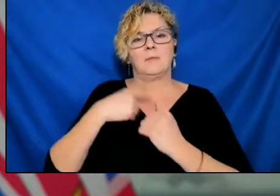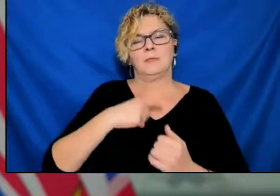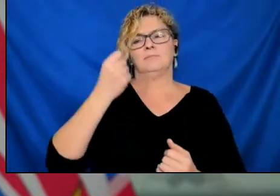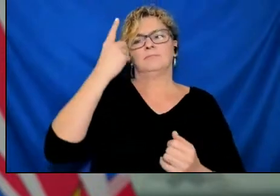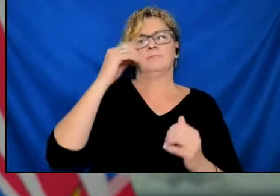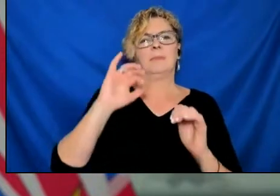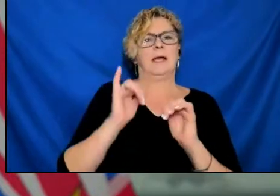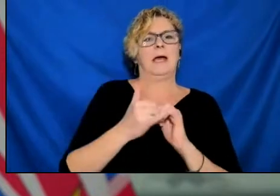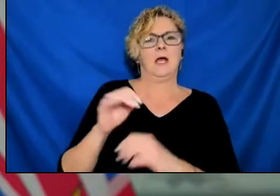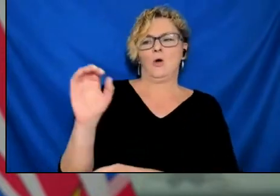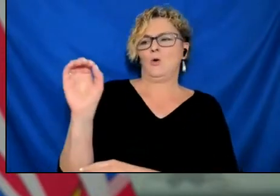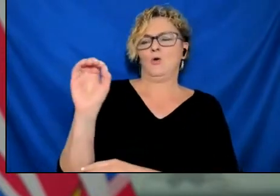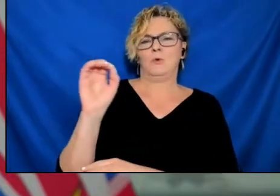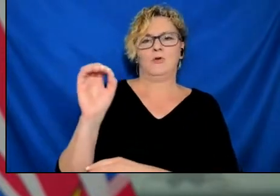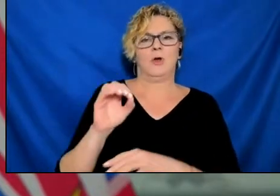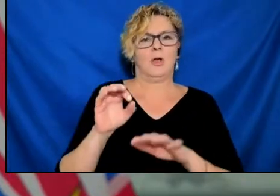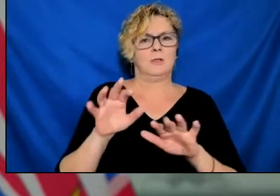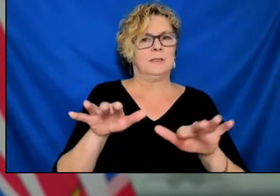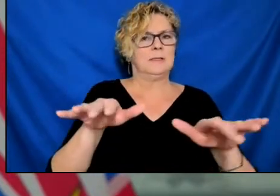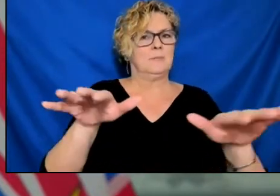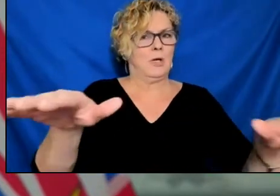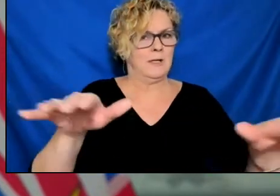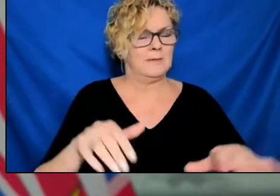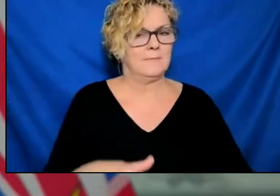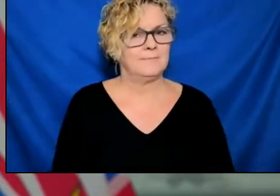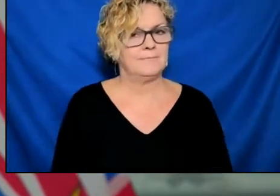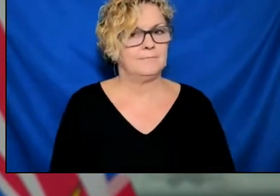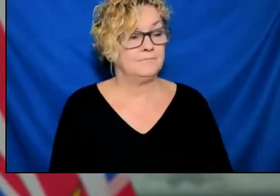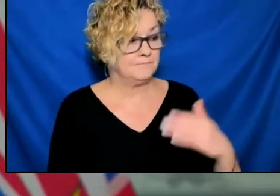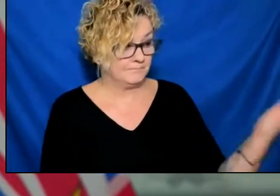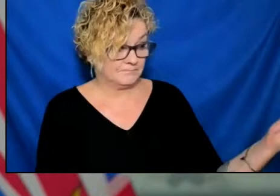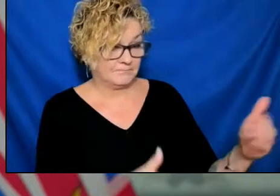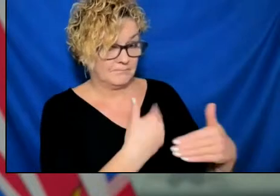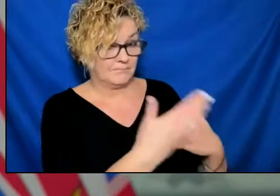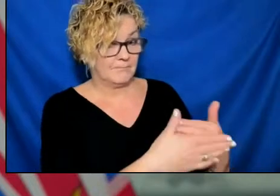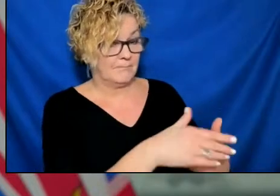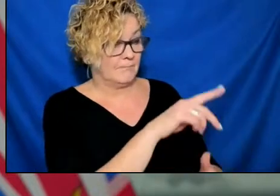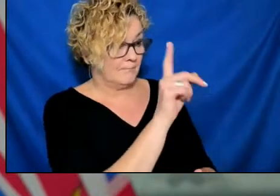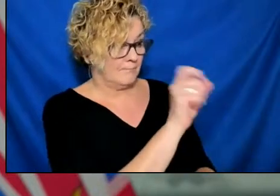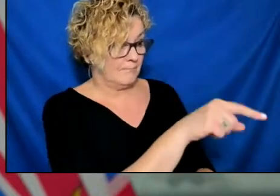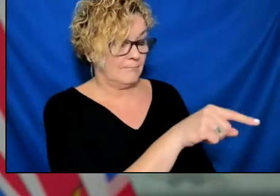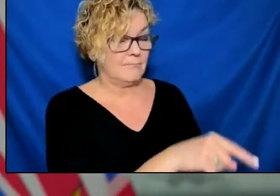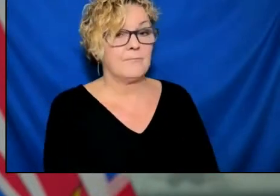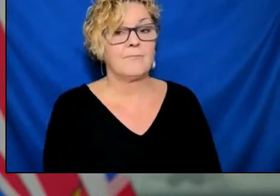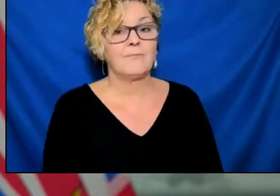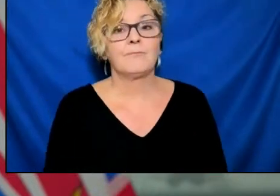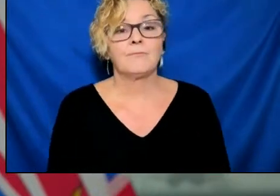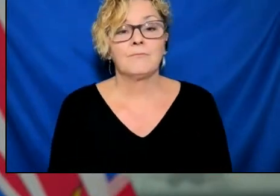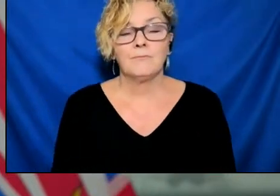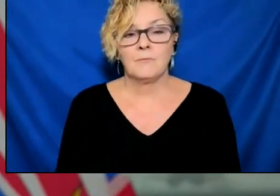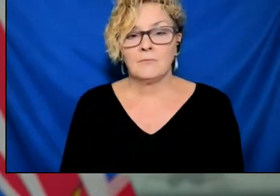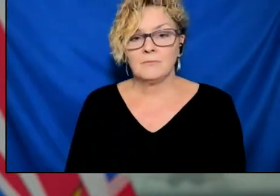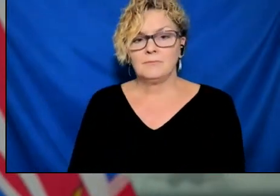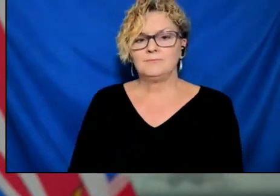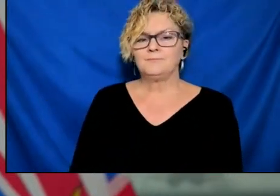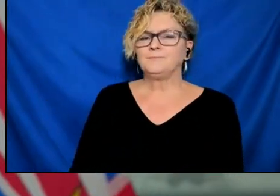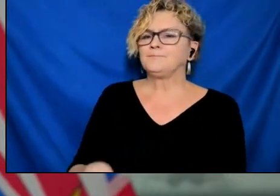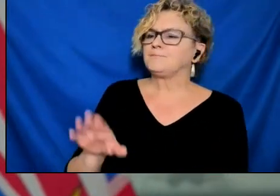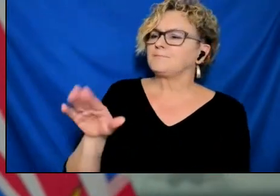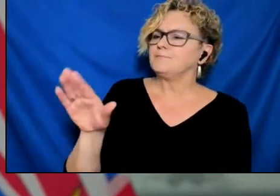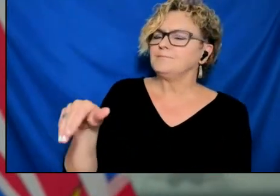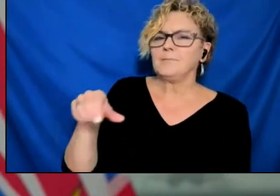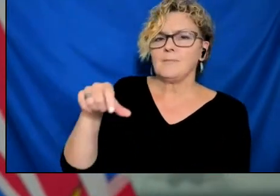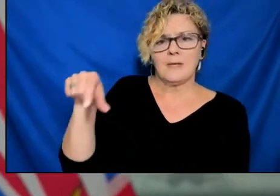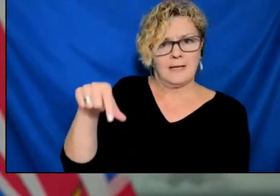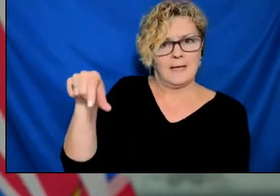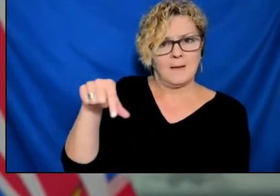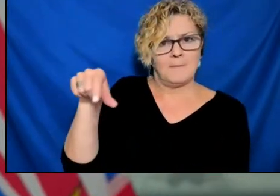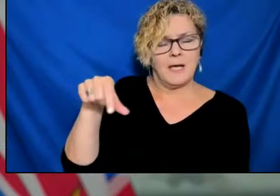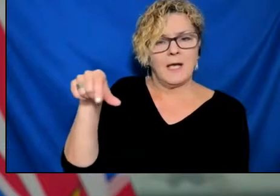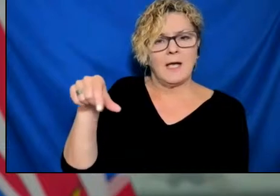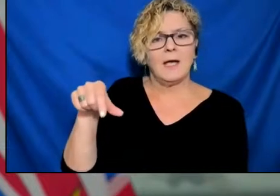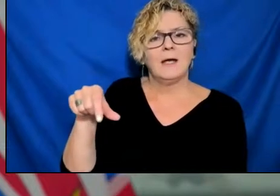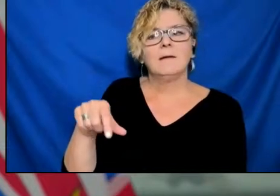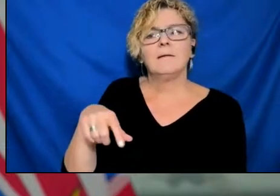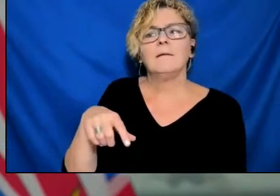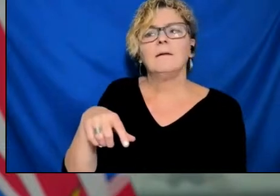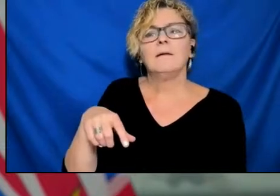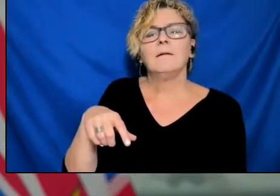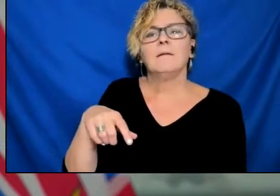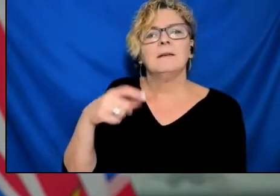communities acrossThere. Thankst